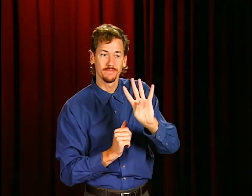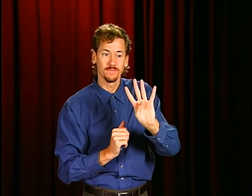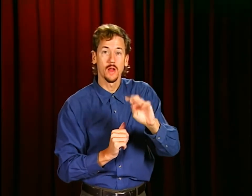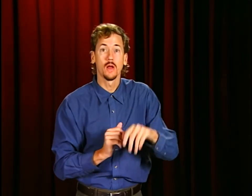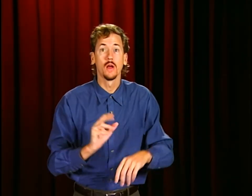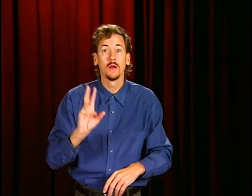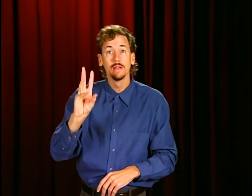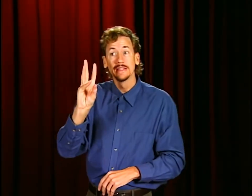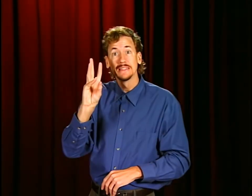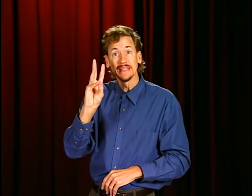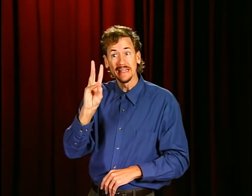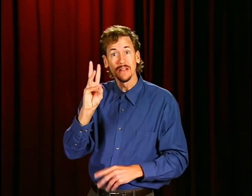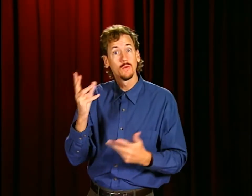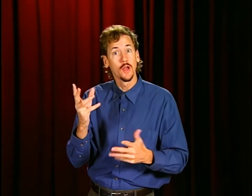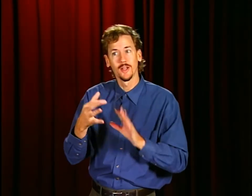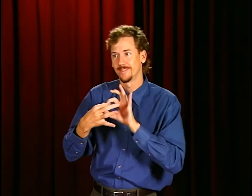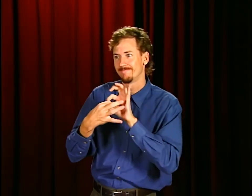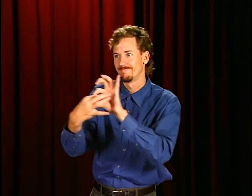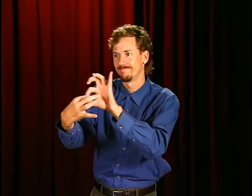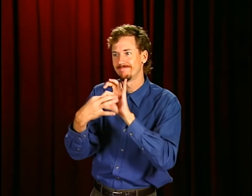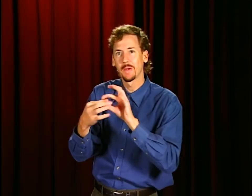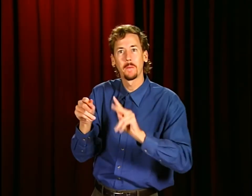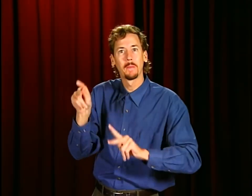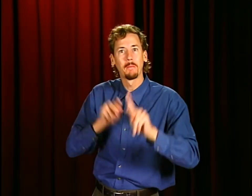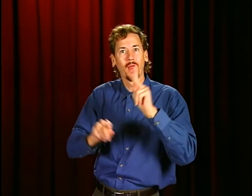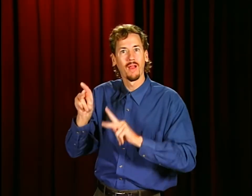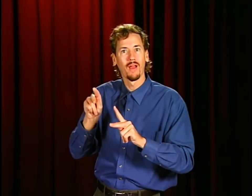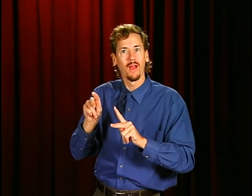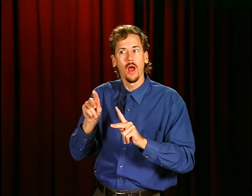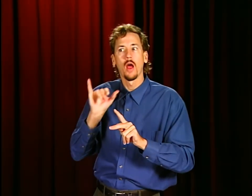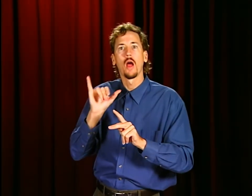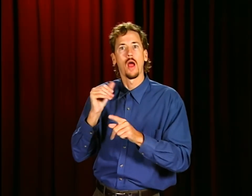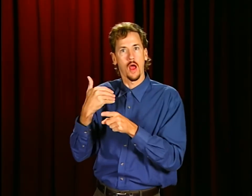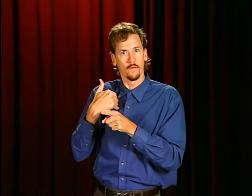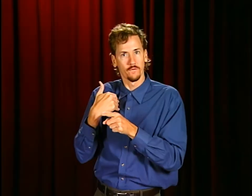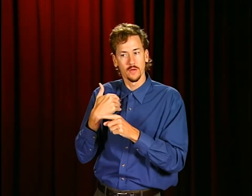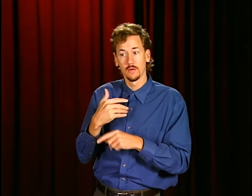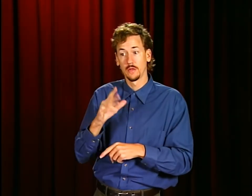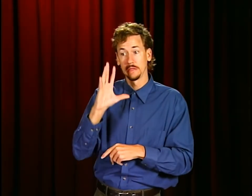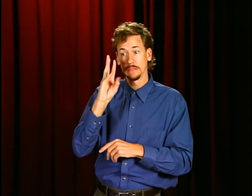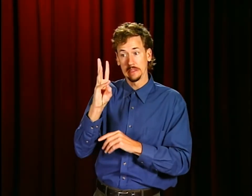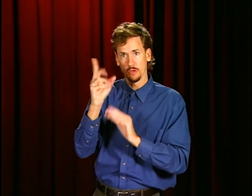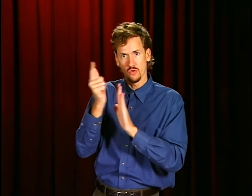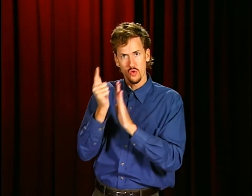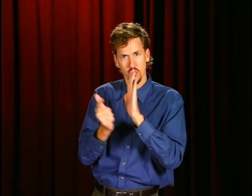WELL, I GUESS YOU'RE RIGHT. I'M SORRY. I SHOULDN'T HAVE SAID I COULD DO IT WHEN I REALLY COULDN'T.